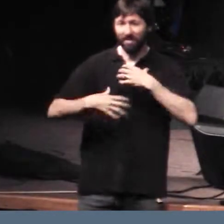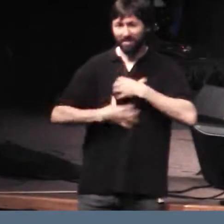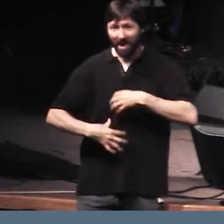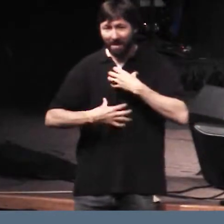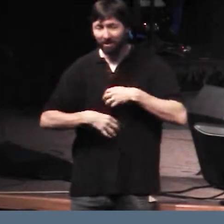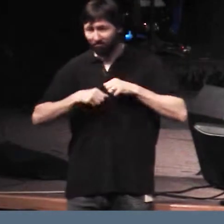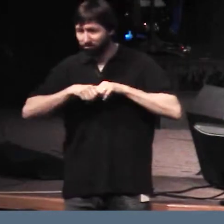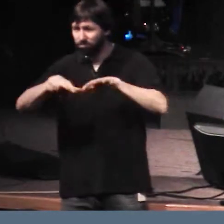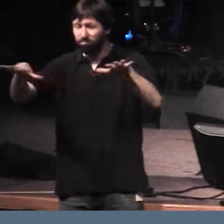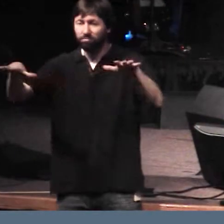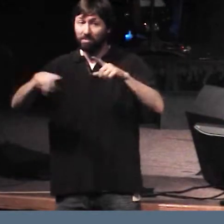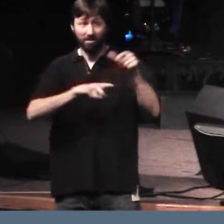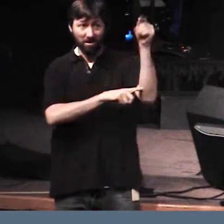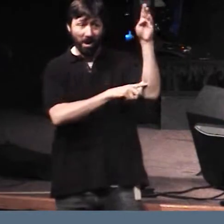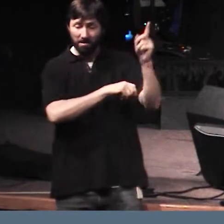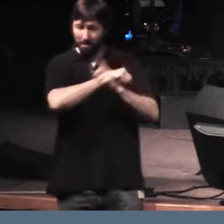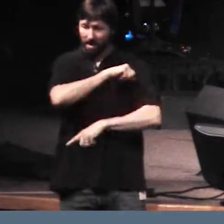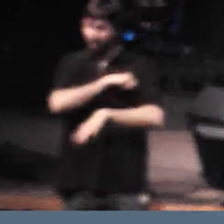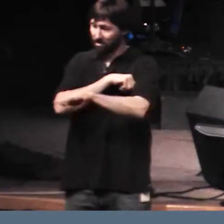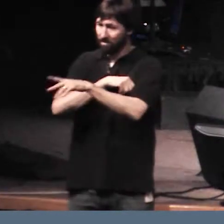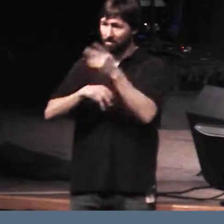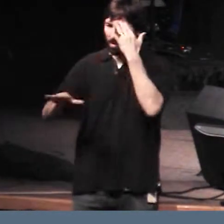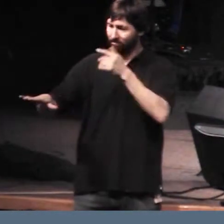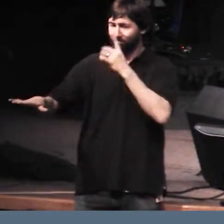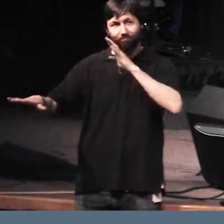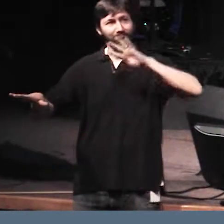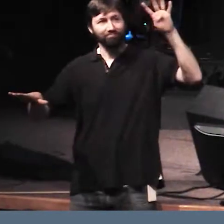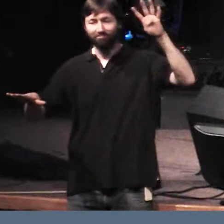punish the people because they'd turned their back on him